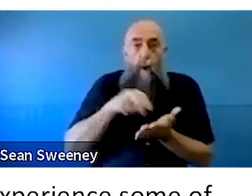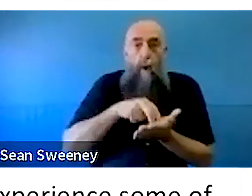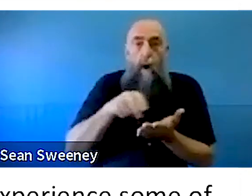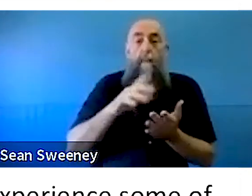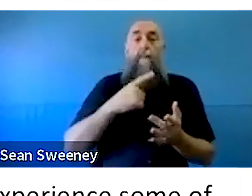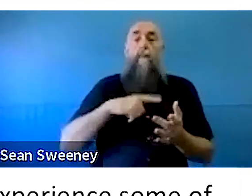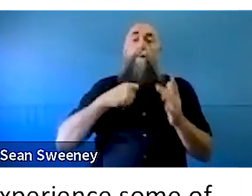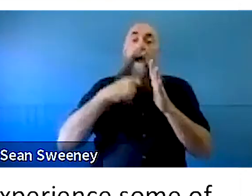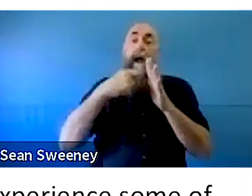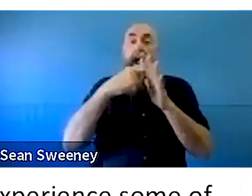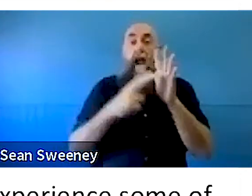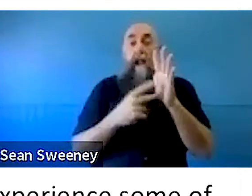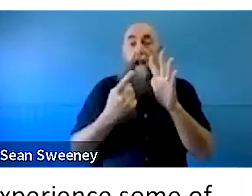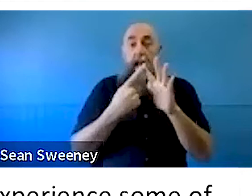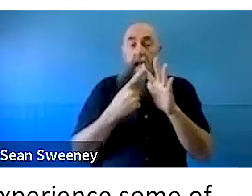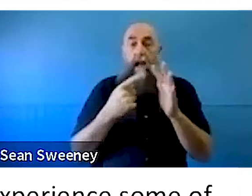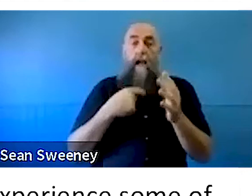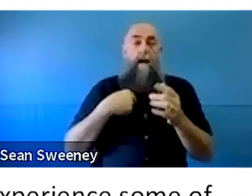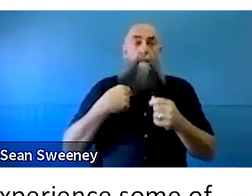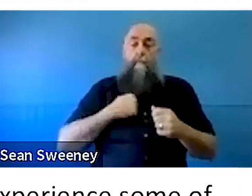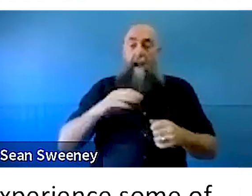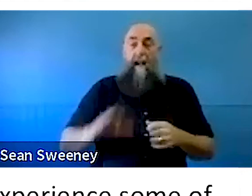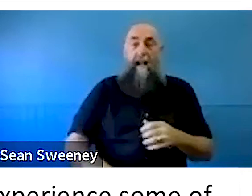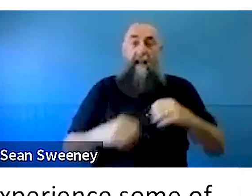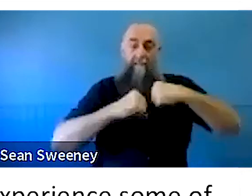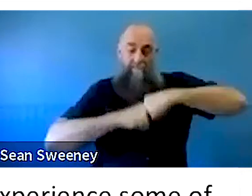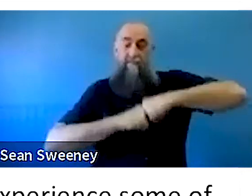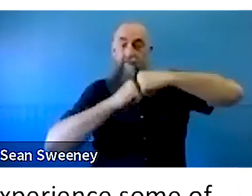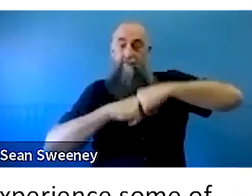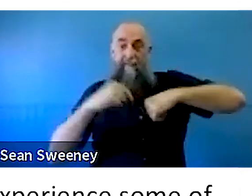I am fragile. All of those needs.